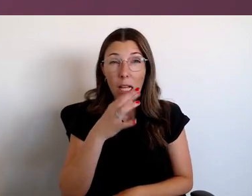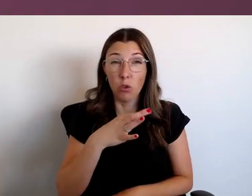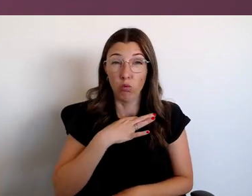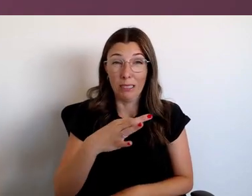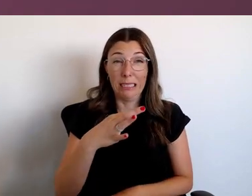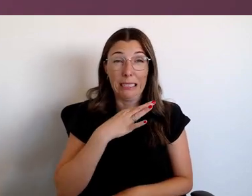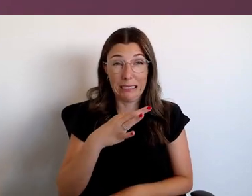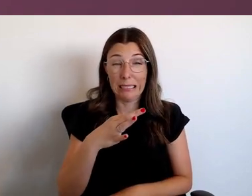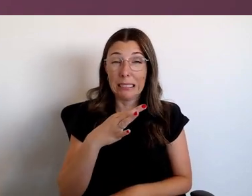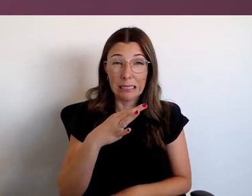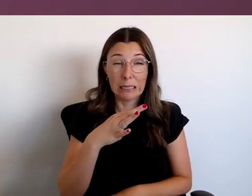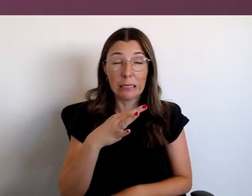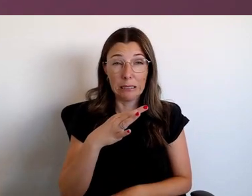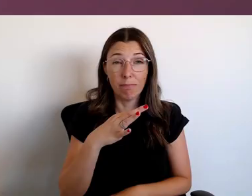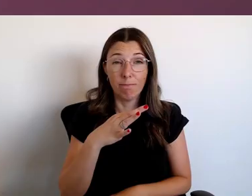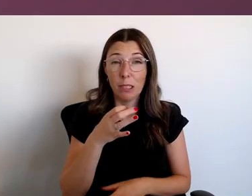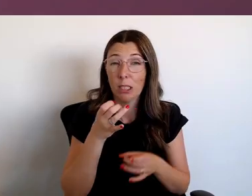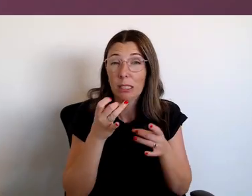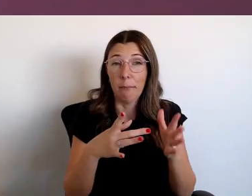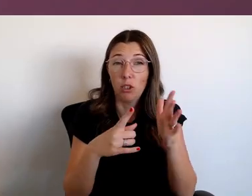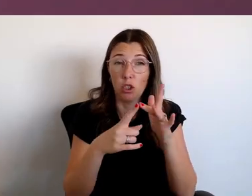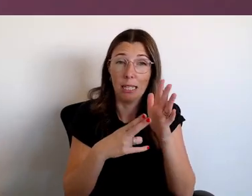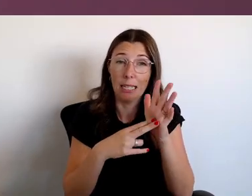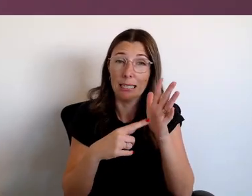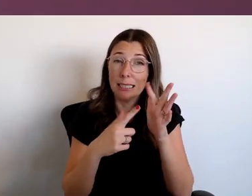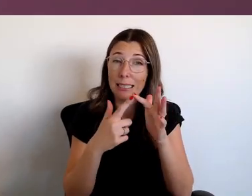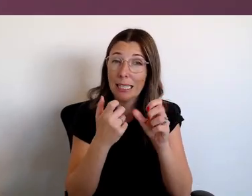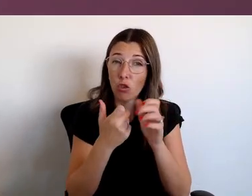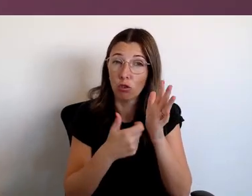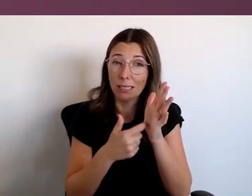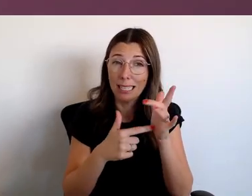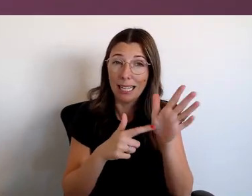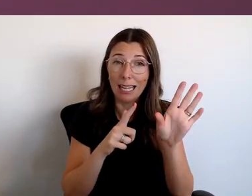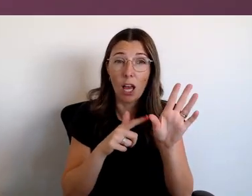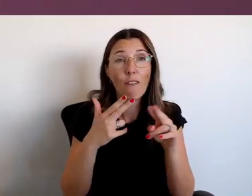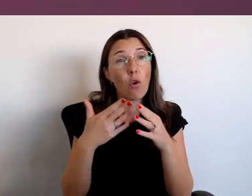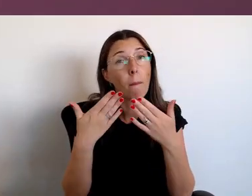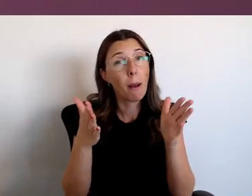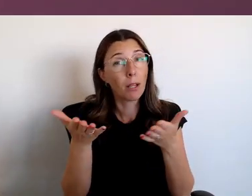integrity in the public service by undermining transparency,